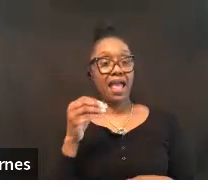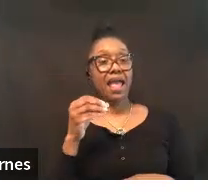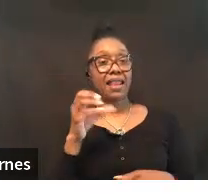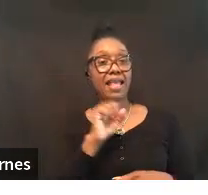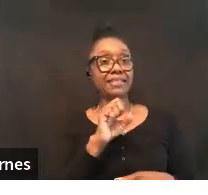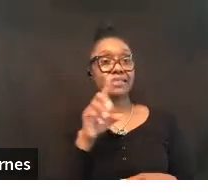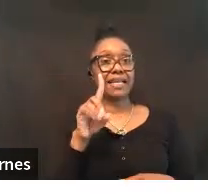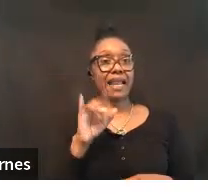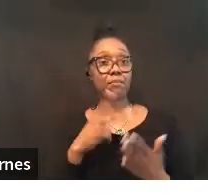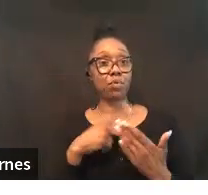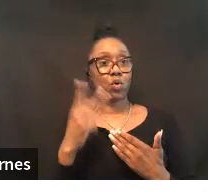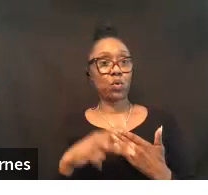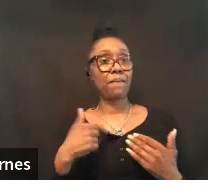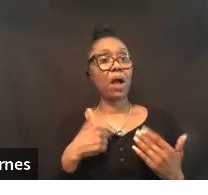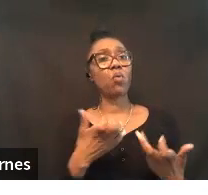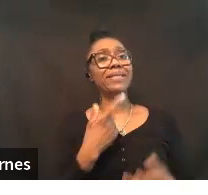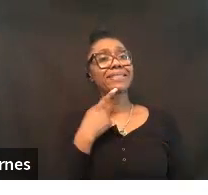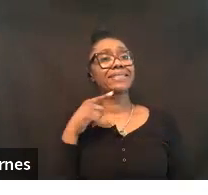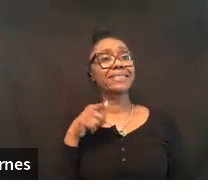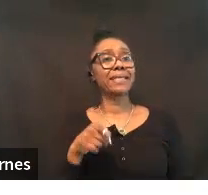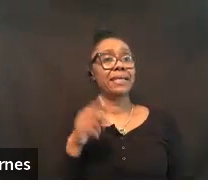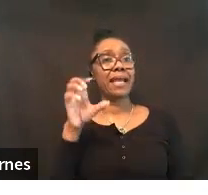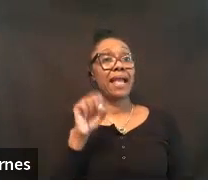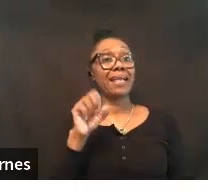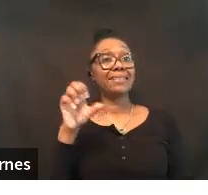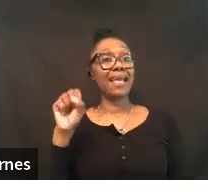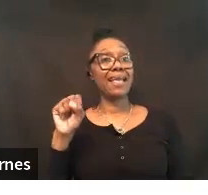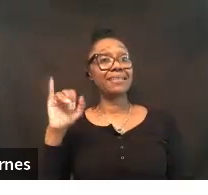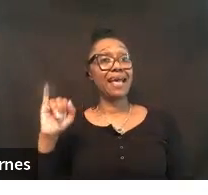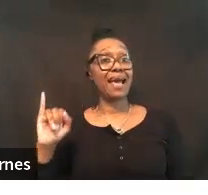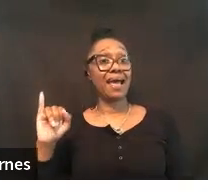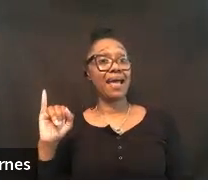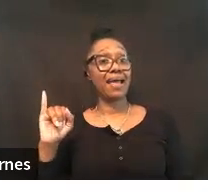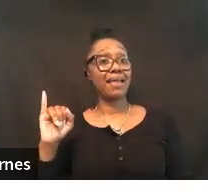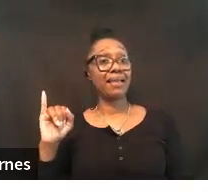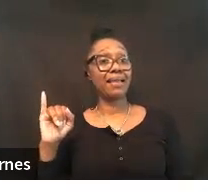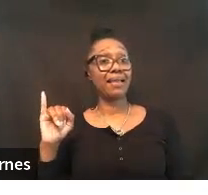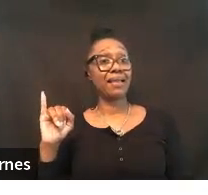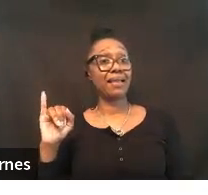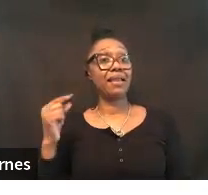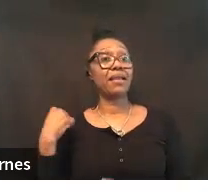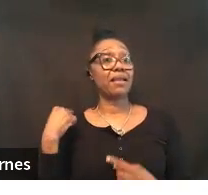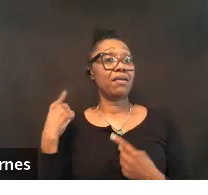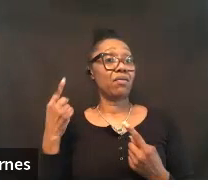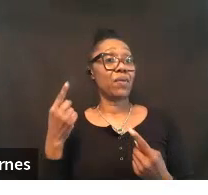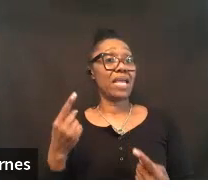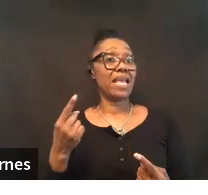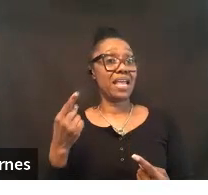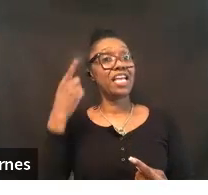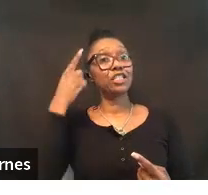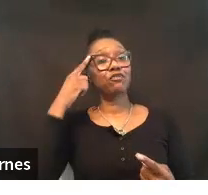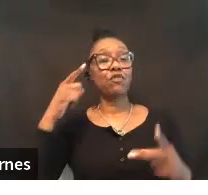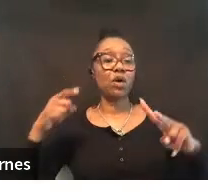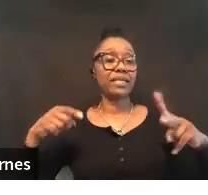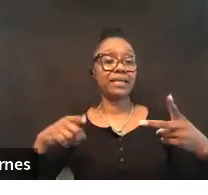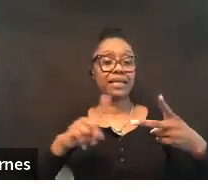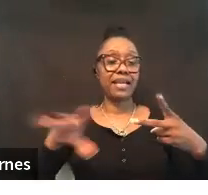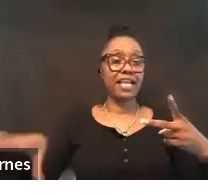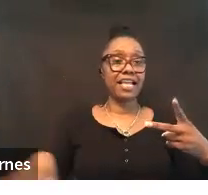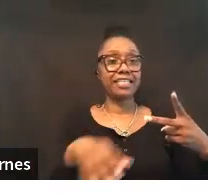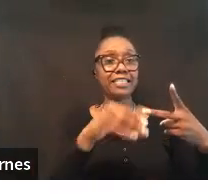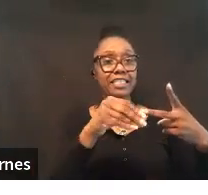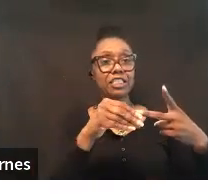I wanted to say that supplemental security income is or has always been meant to be supplemented by wages from employment.